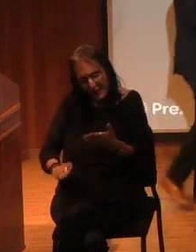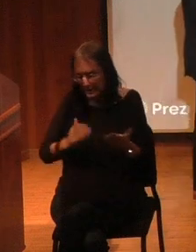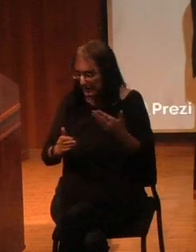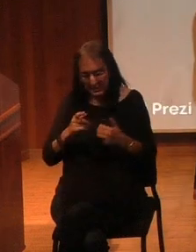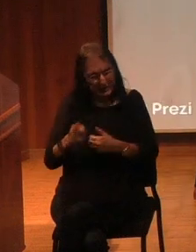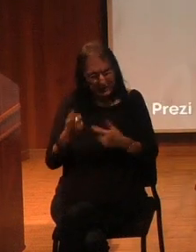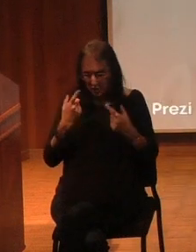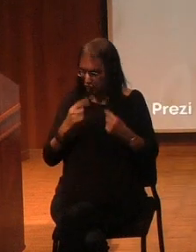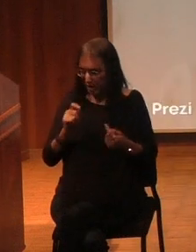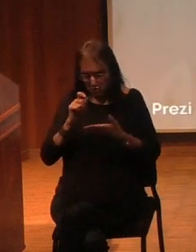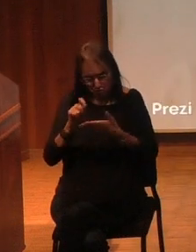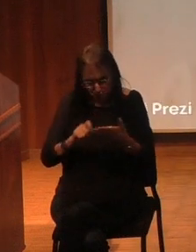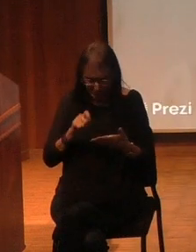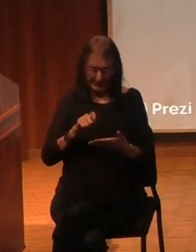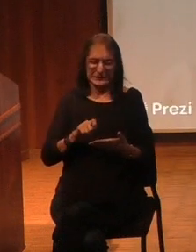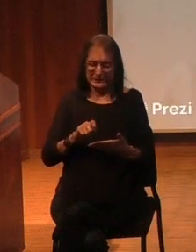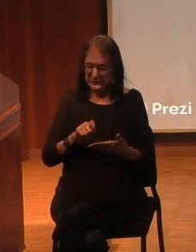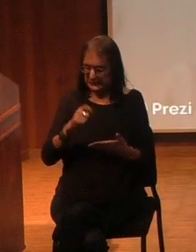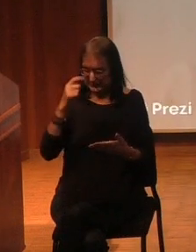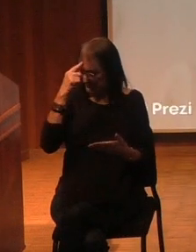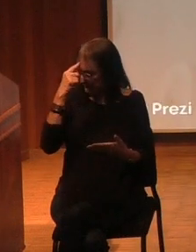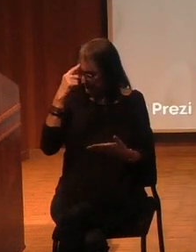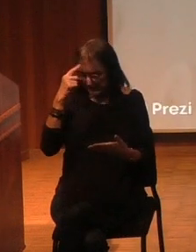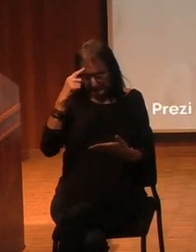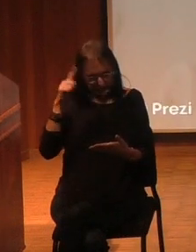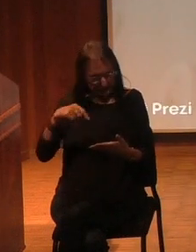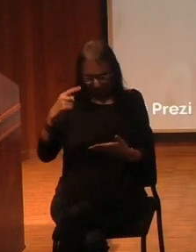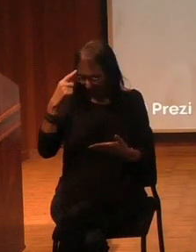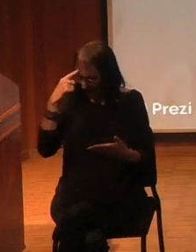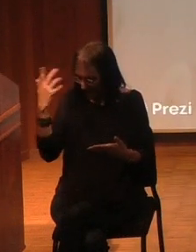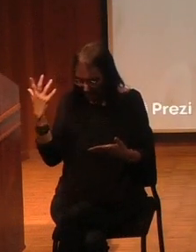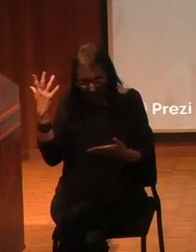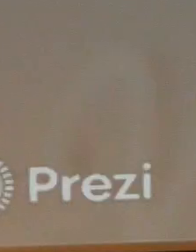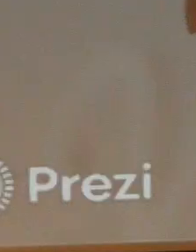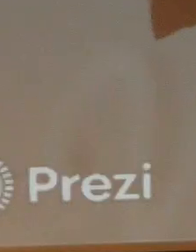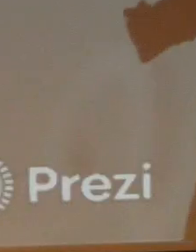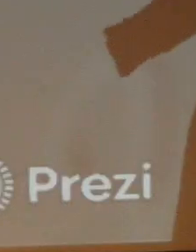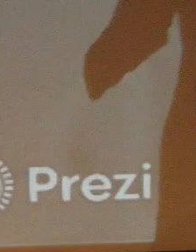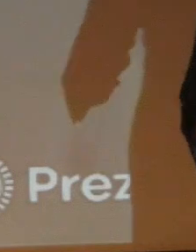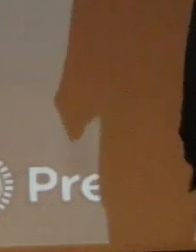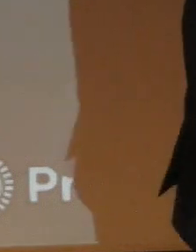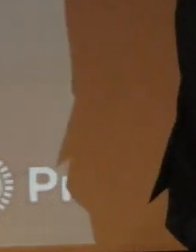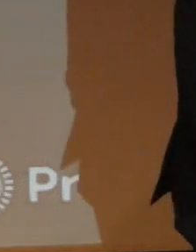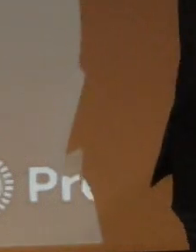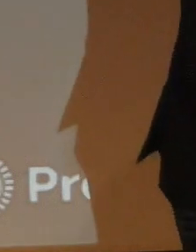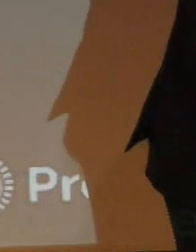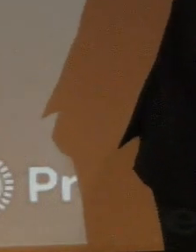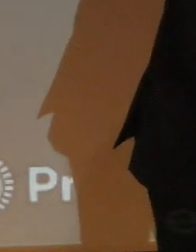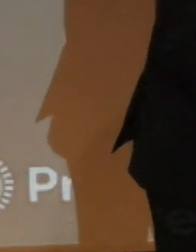and he's not been able to invent anything. So, the story tells of a man who's sitting alone in a room